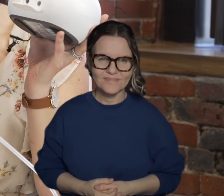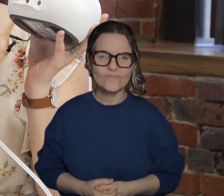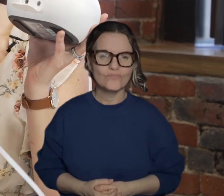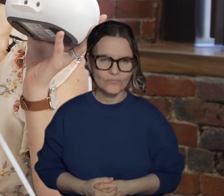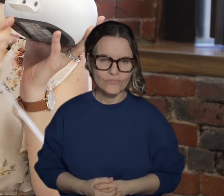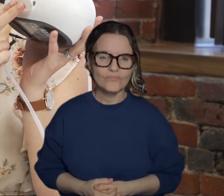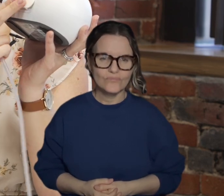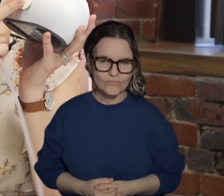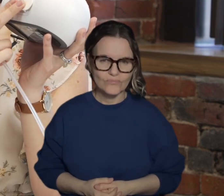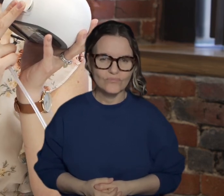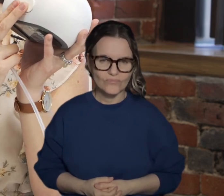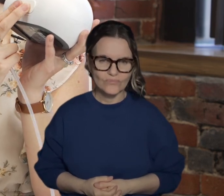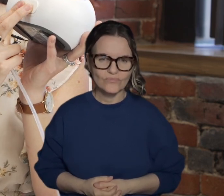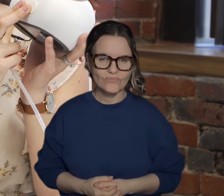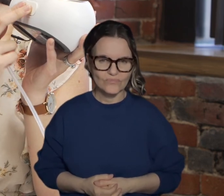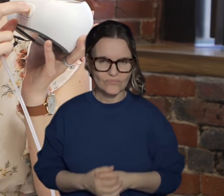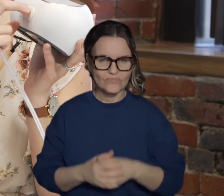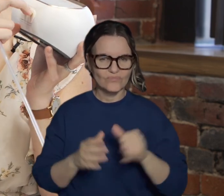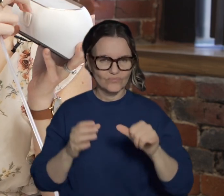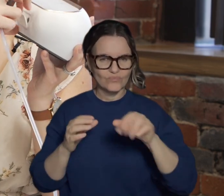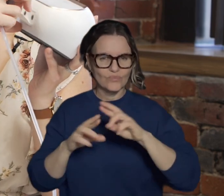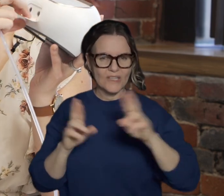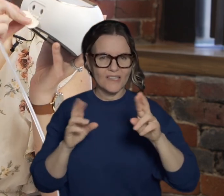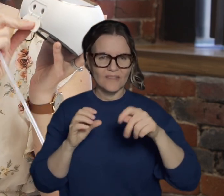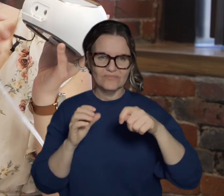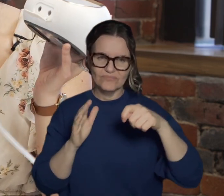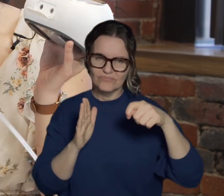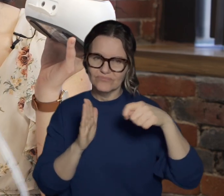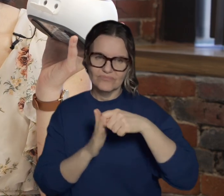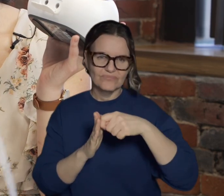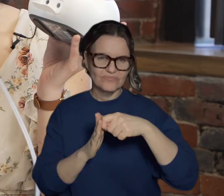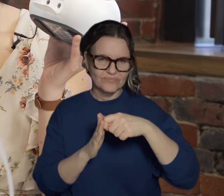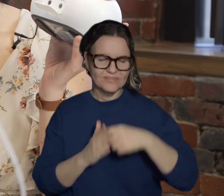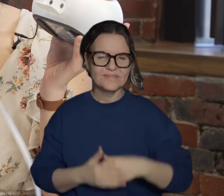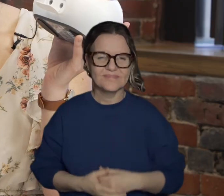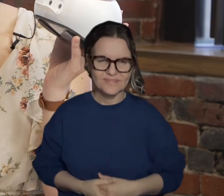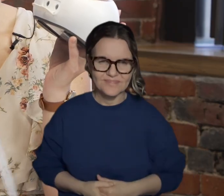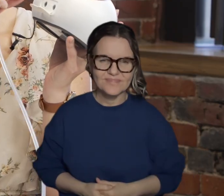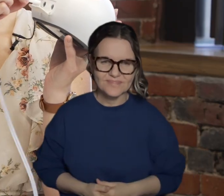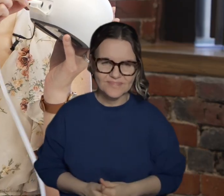right up it just closes to keep everything clean if tubing's not in there and the adapter piece